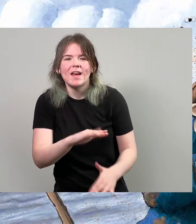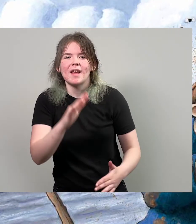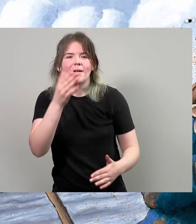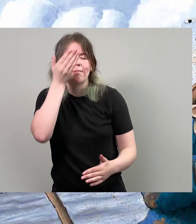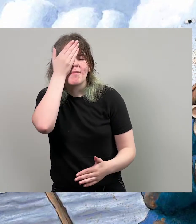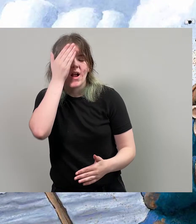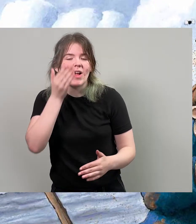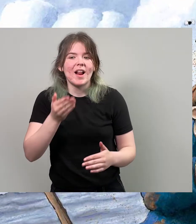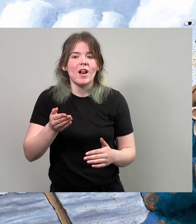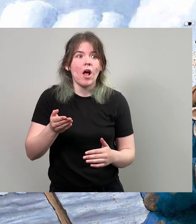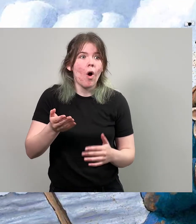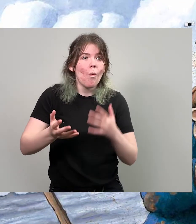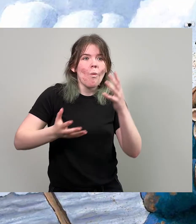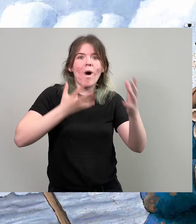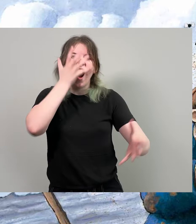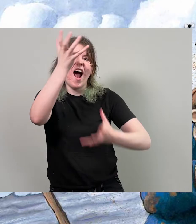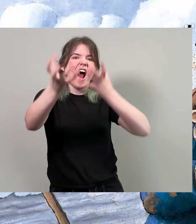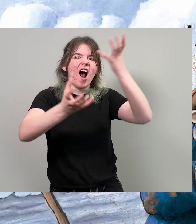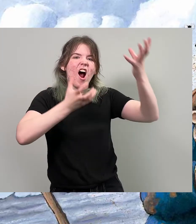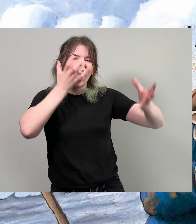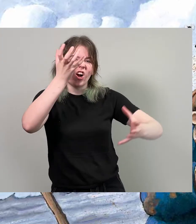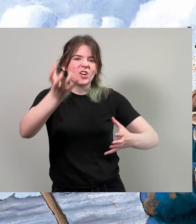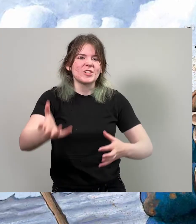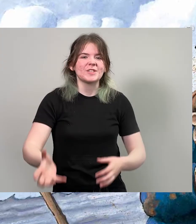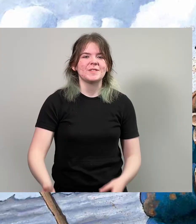"Arrrggghhh," bellowed the terrible horrible smelly pirate.